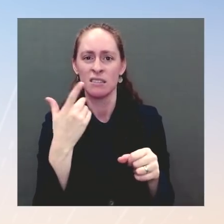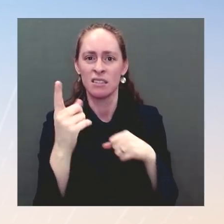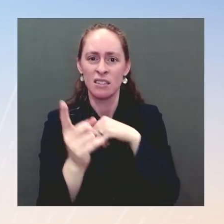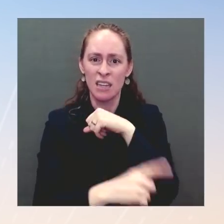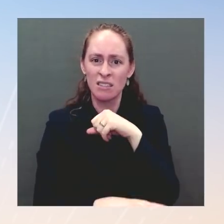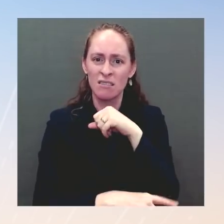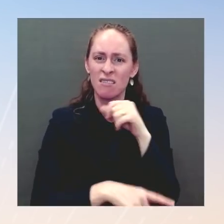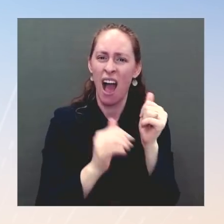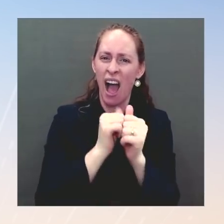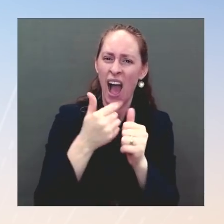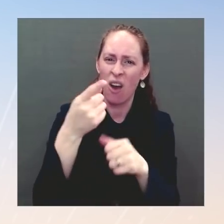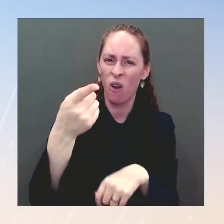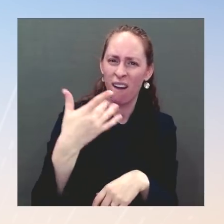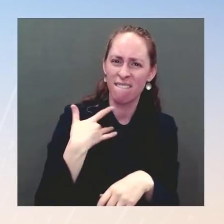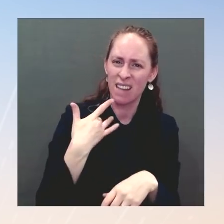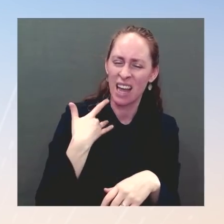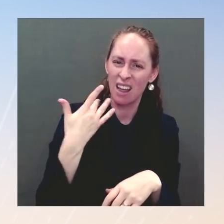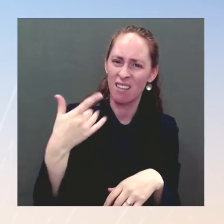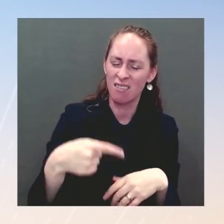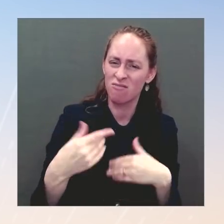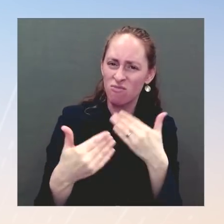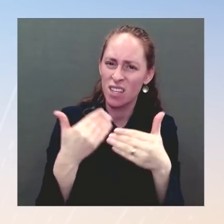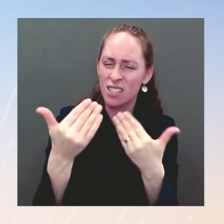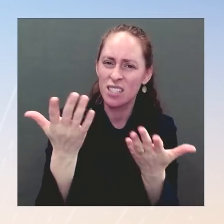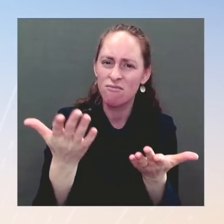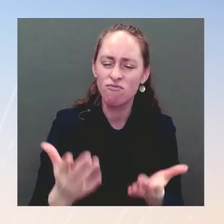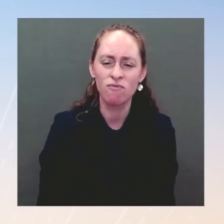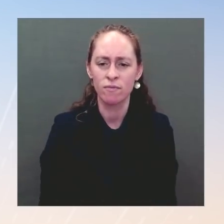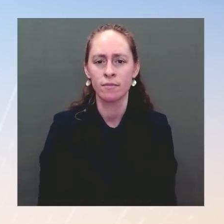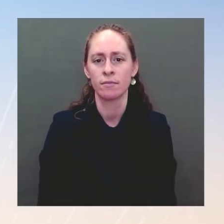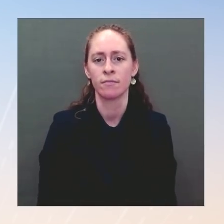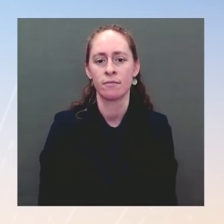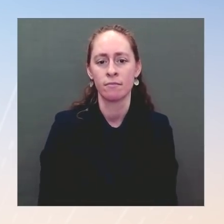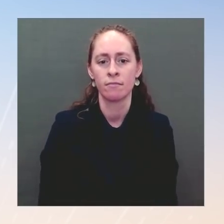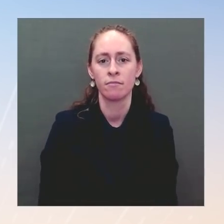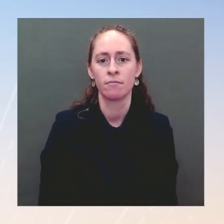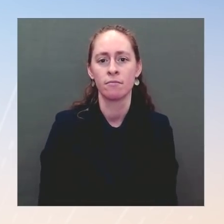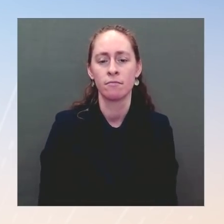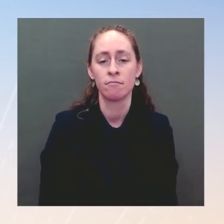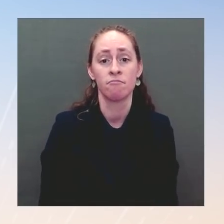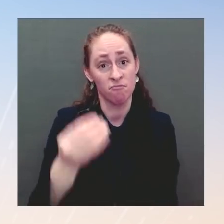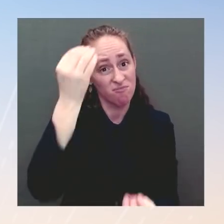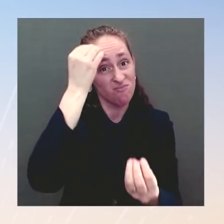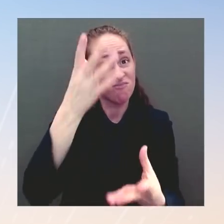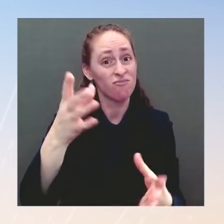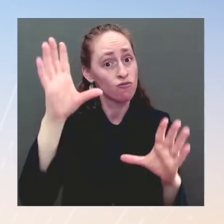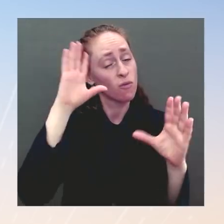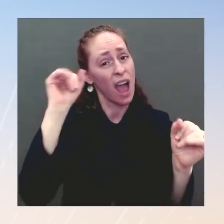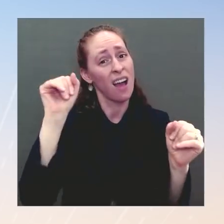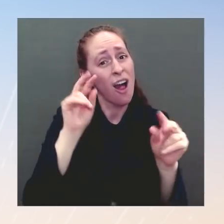is looking forward to announcing a historic, eminently qualified Black woman to serve on the Supreme Court.